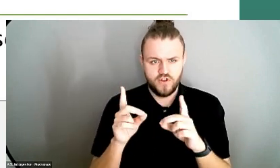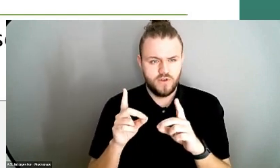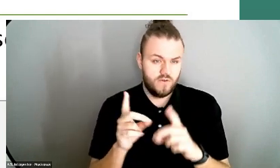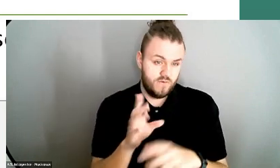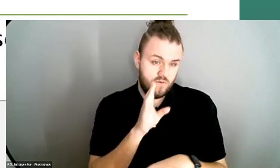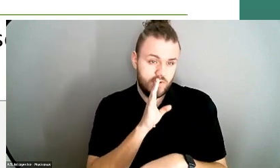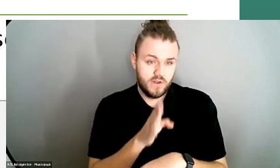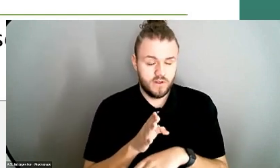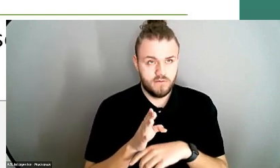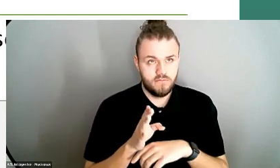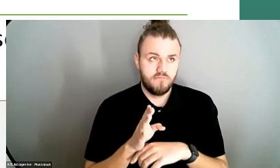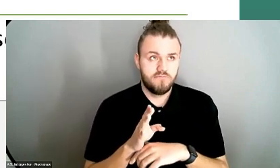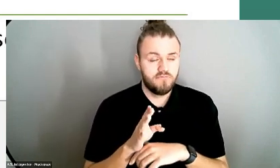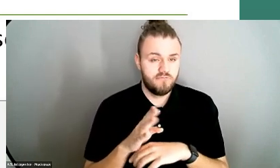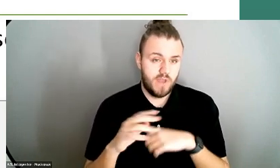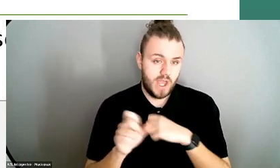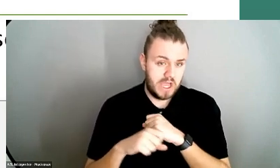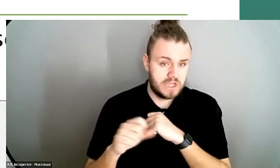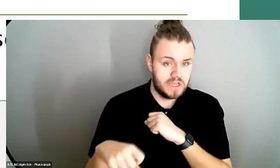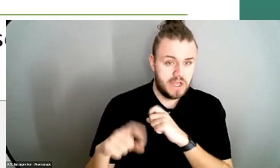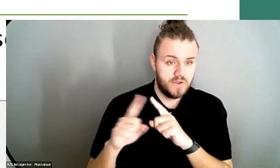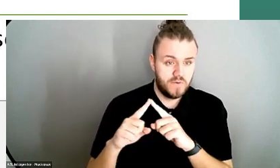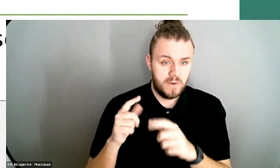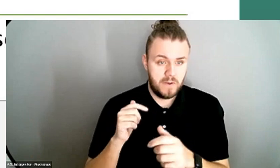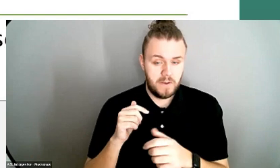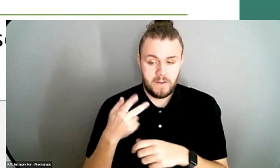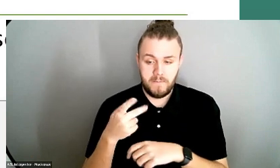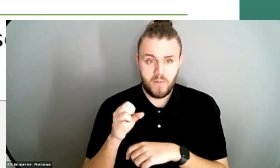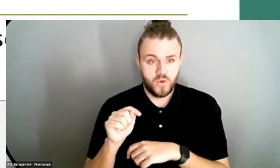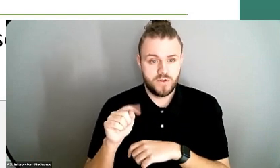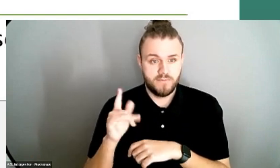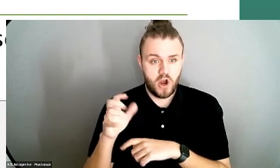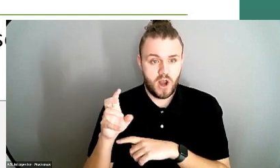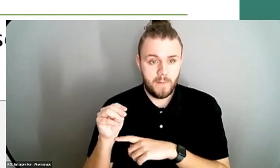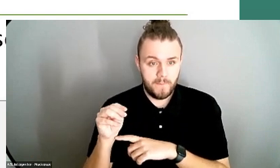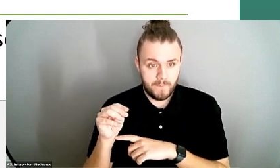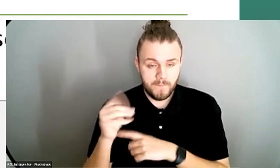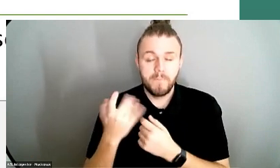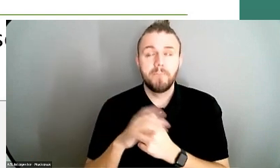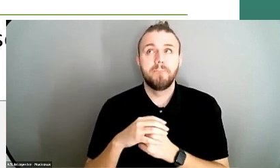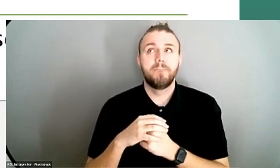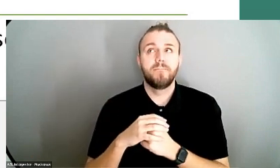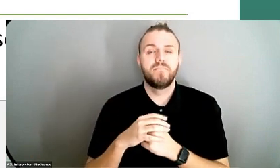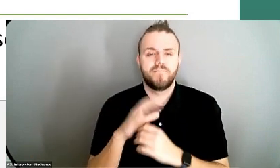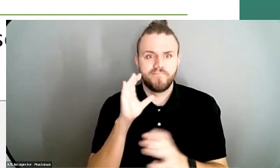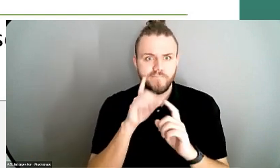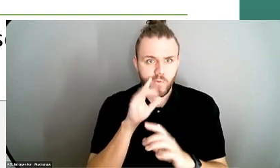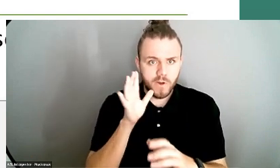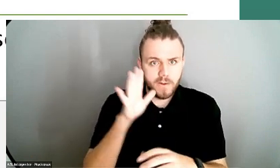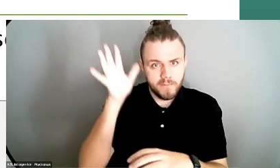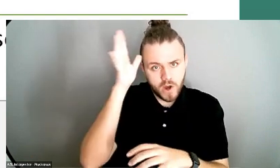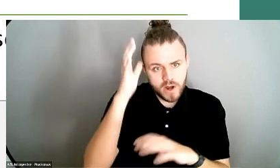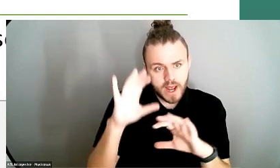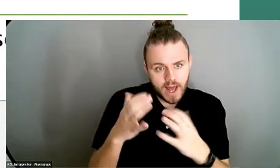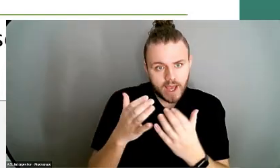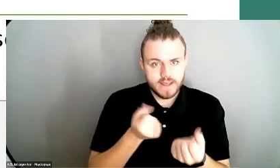to extend into the postpartum time. Looking at parenting classes and support.